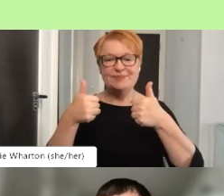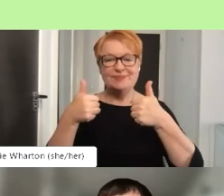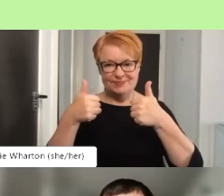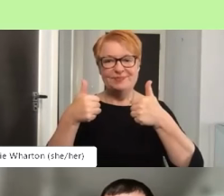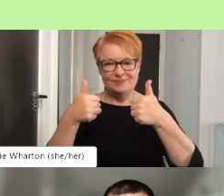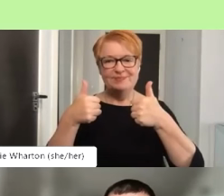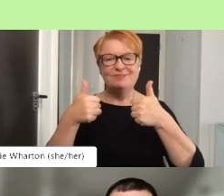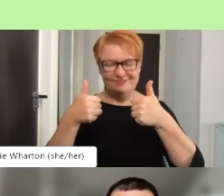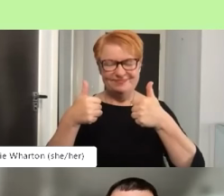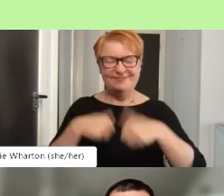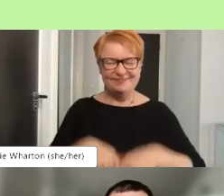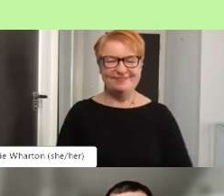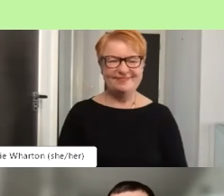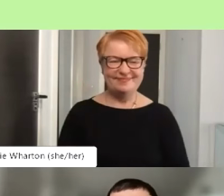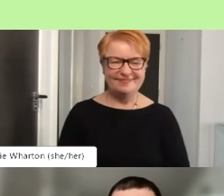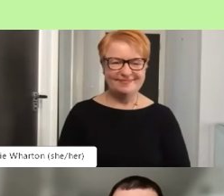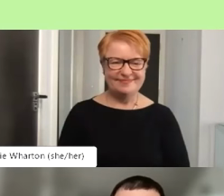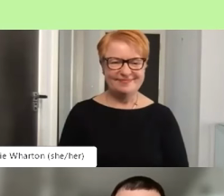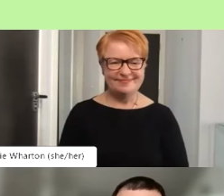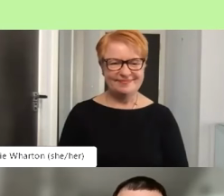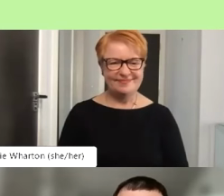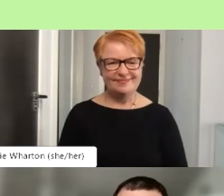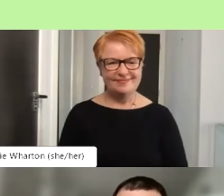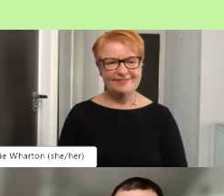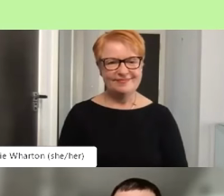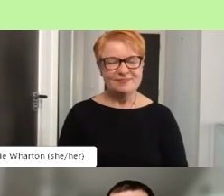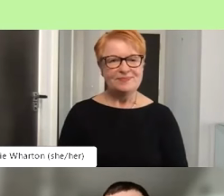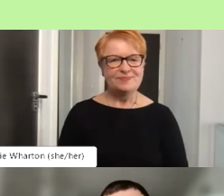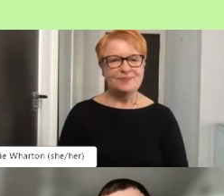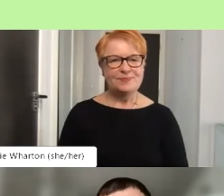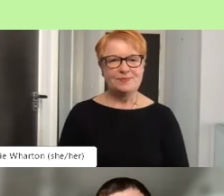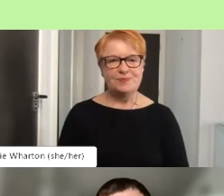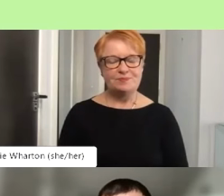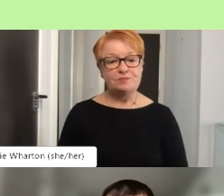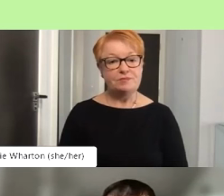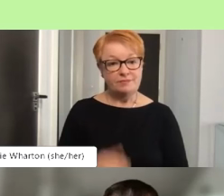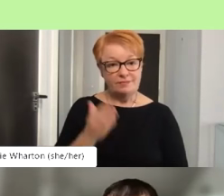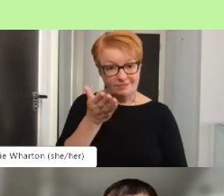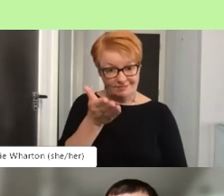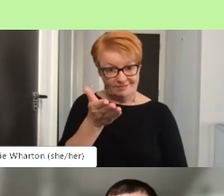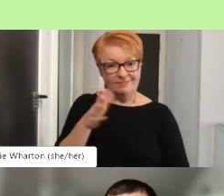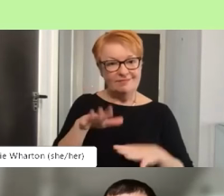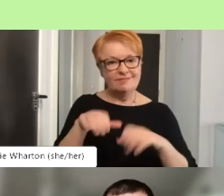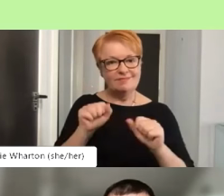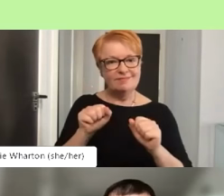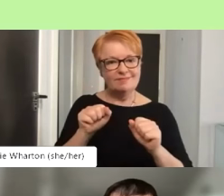Alright. So, I would like to start with my time when the standard